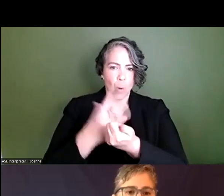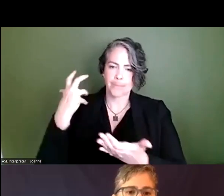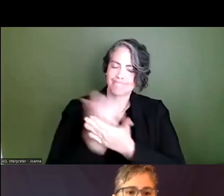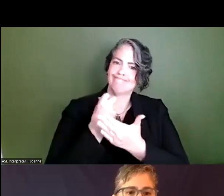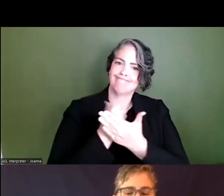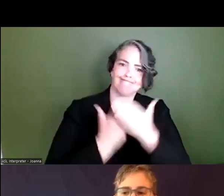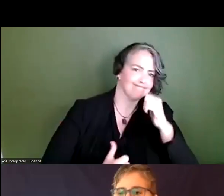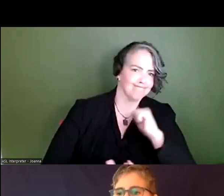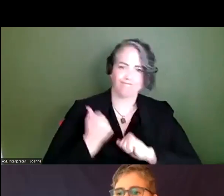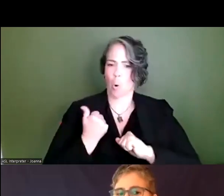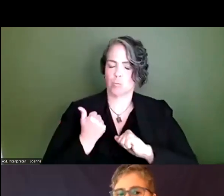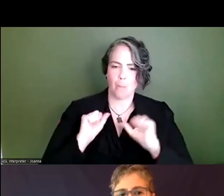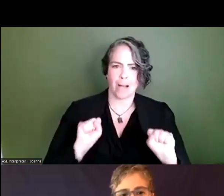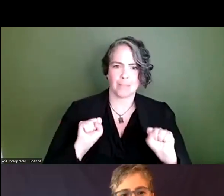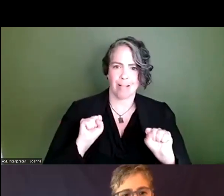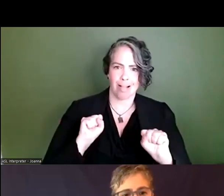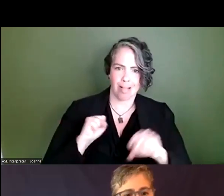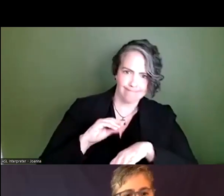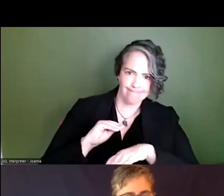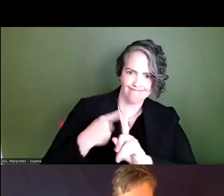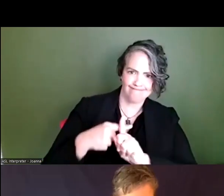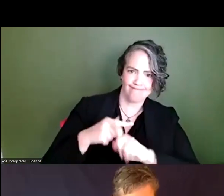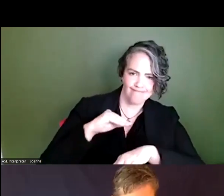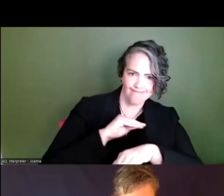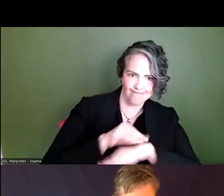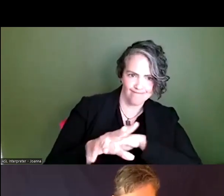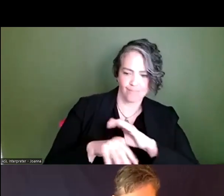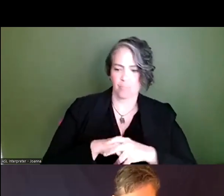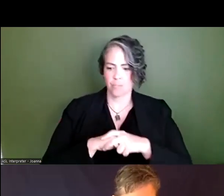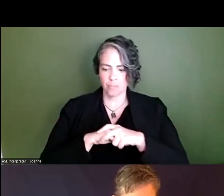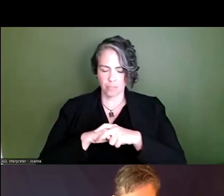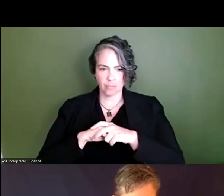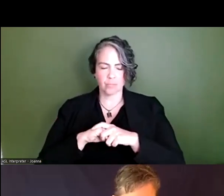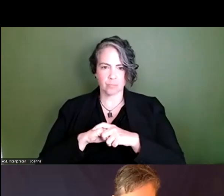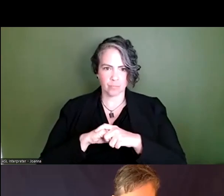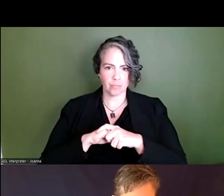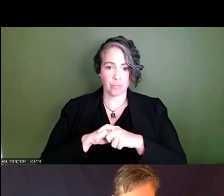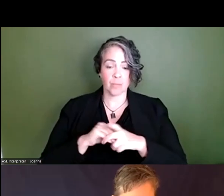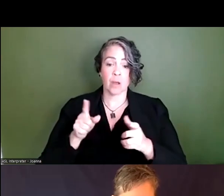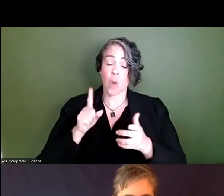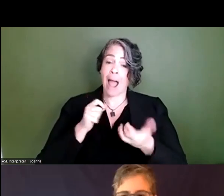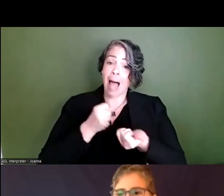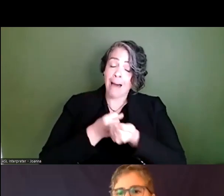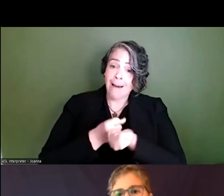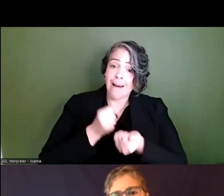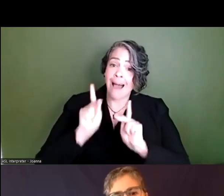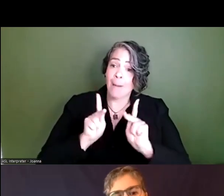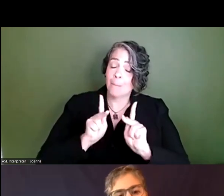seek to support people to do wellness planning. The two I love - which is, I'm going to just